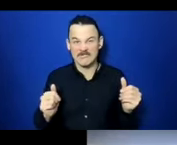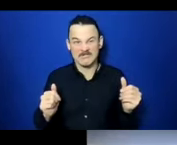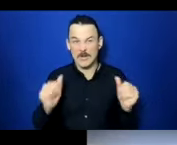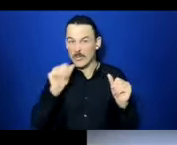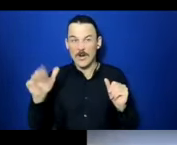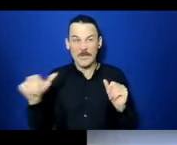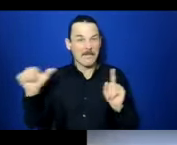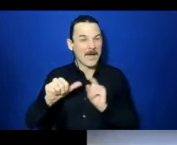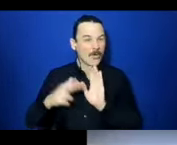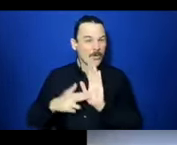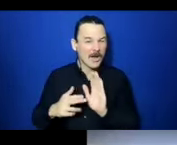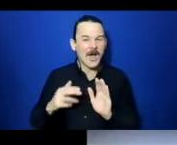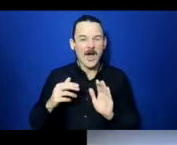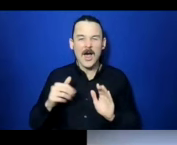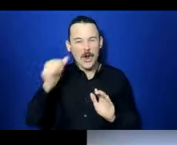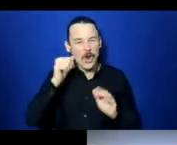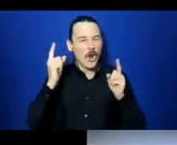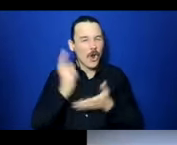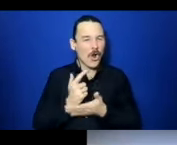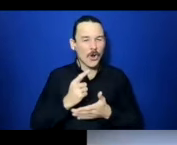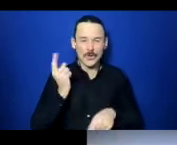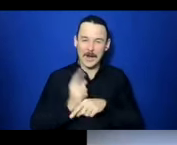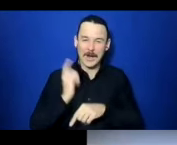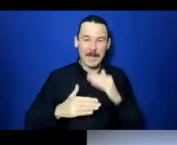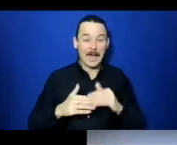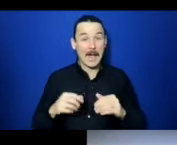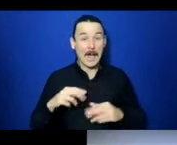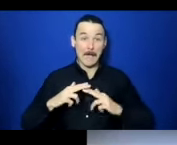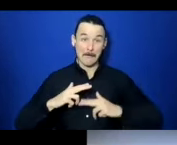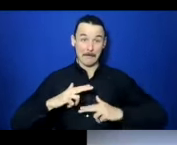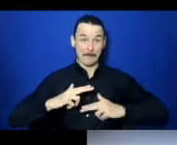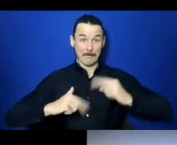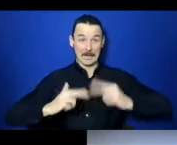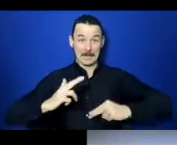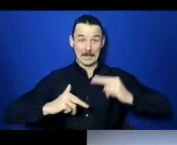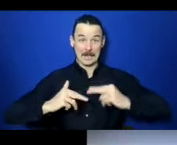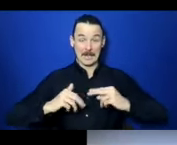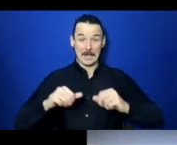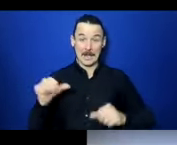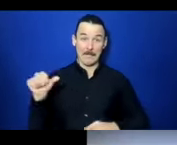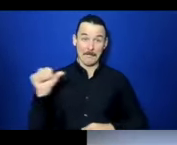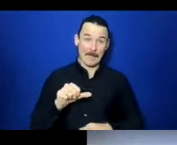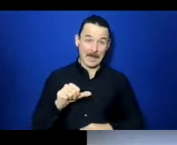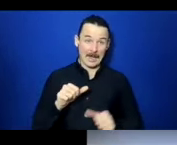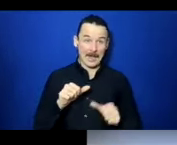I think that's the the the incoming president's kind of by-line at the moment. Build back better.